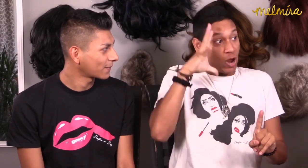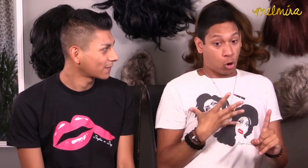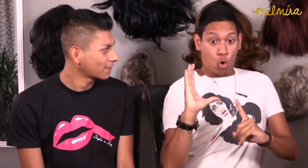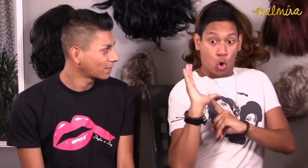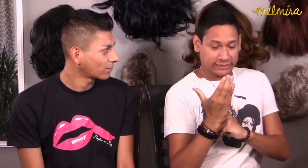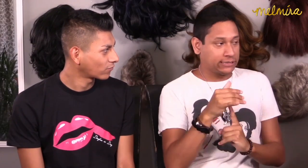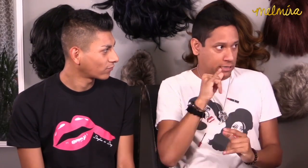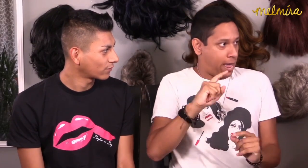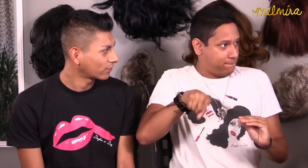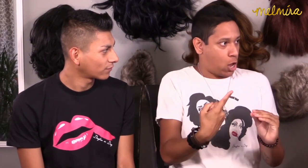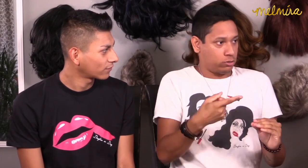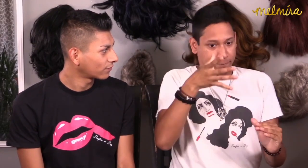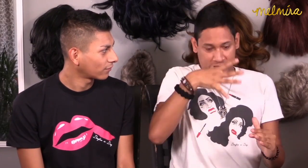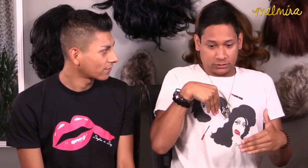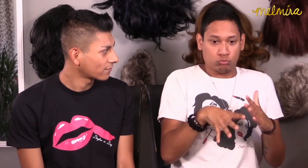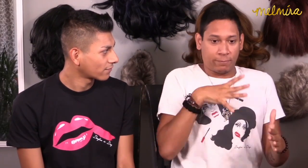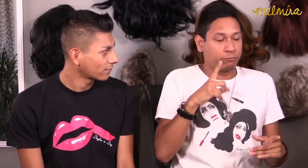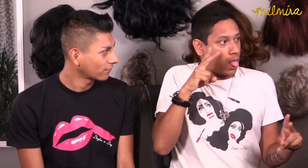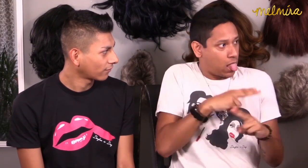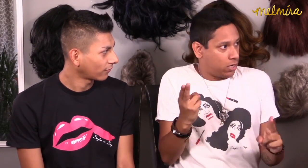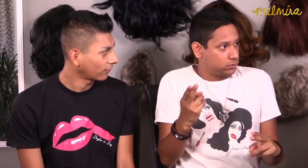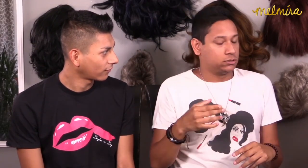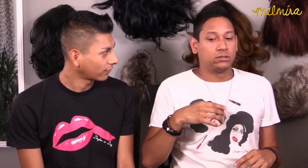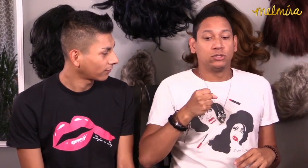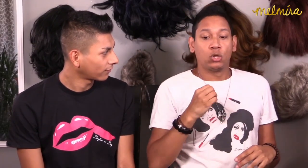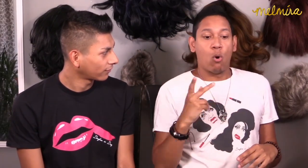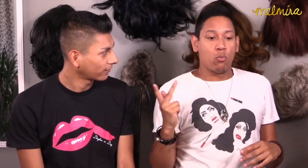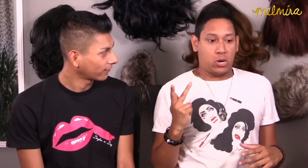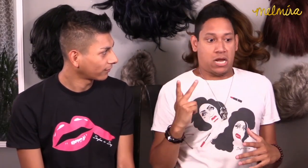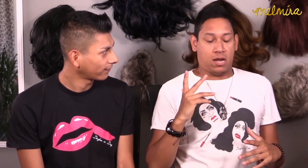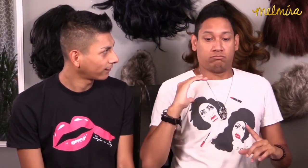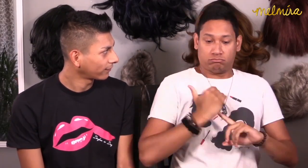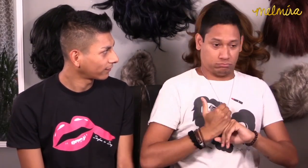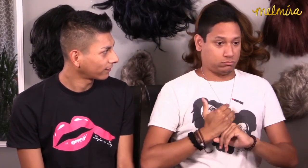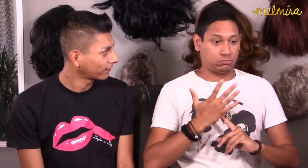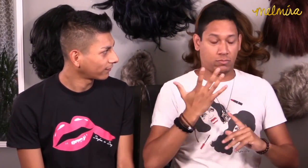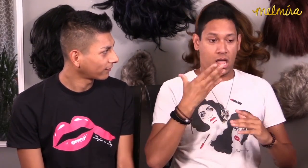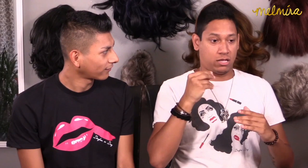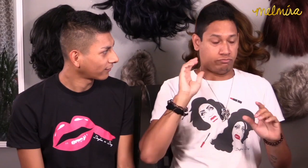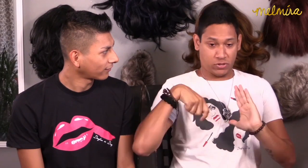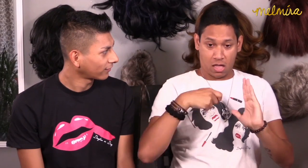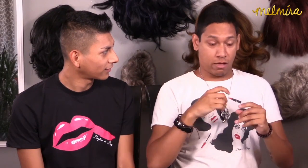But that's the point of drag. So, both of us went ahead in drag and filmed it and released it.